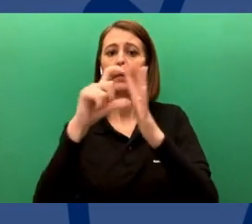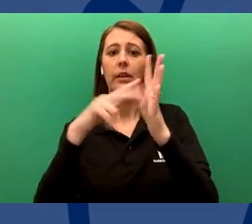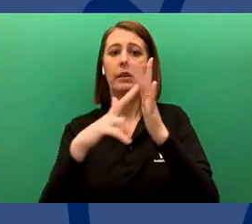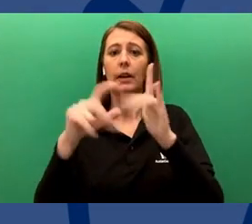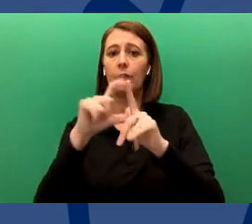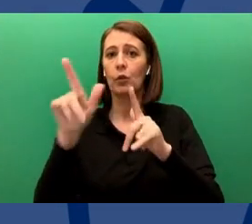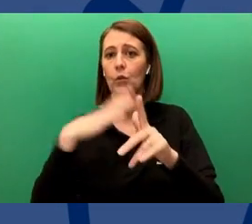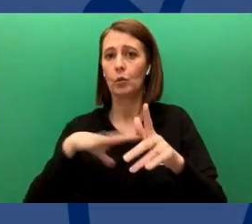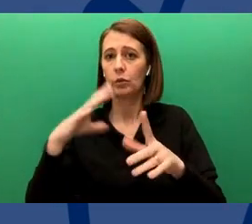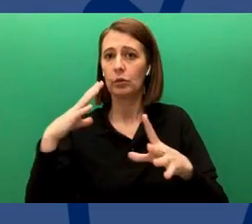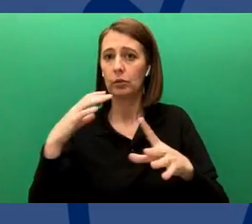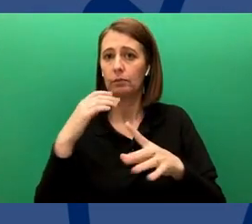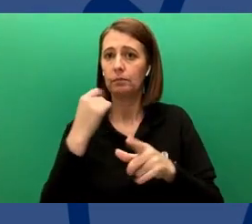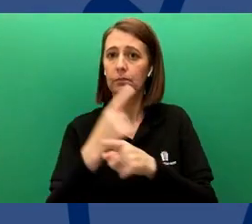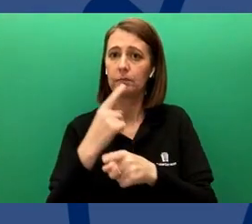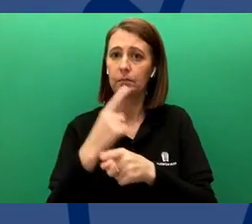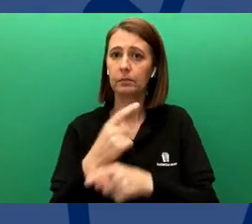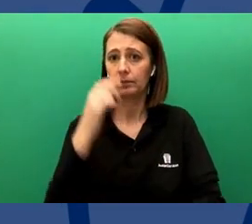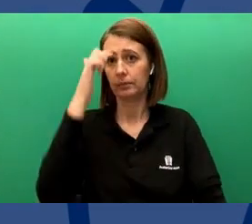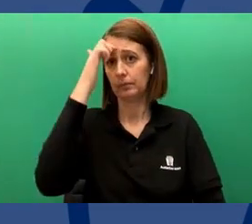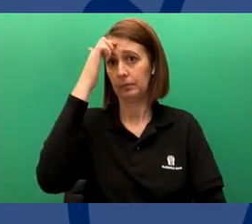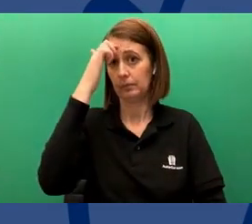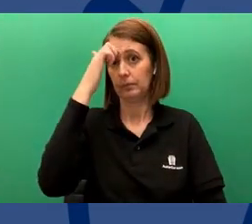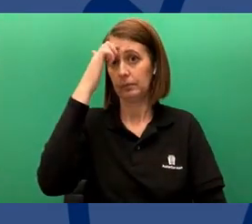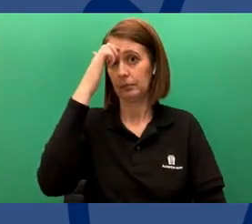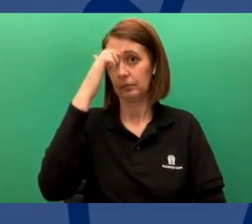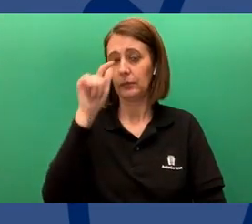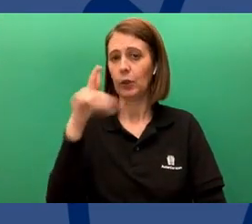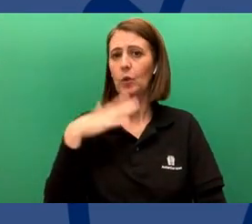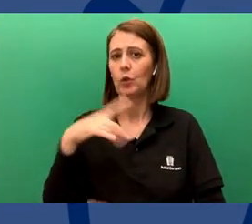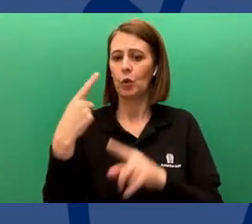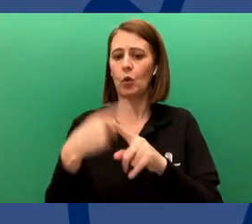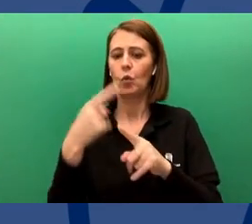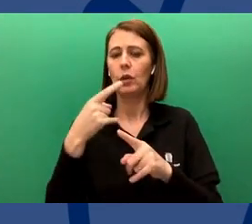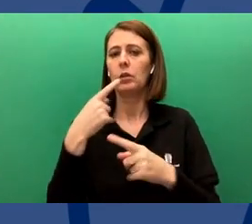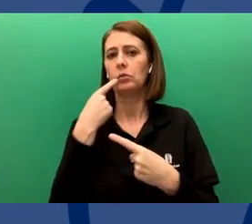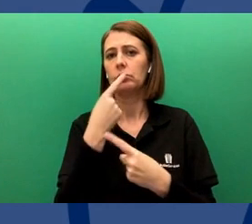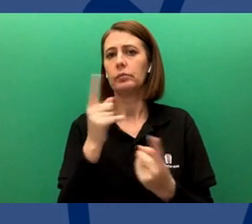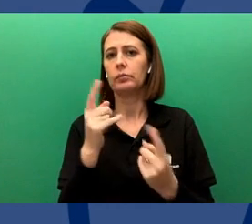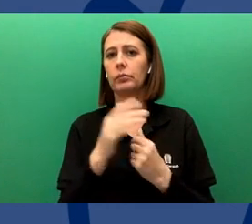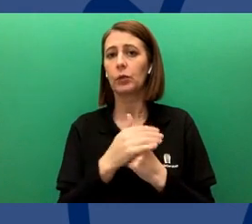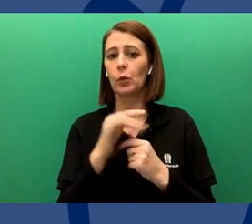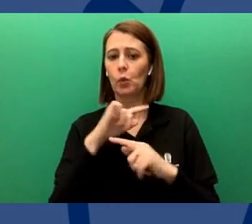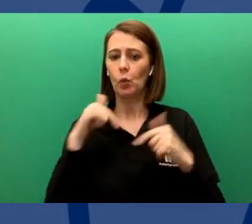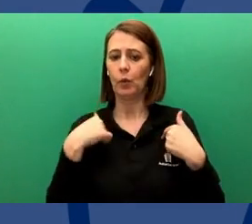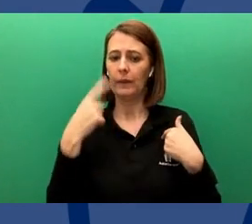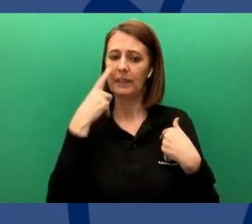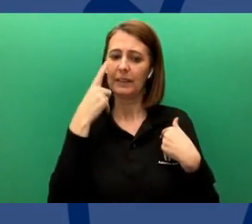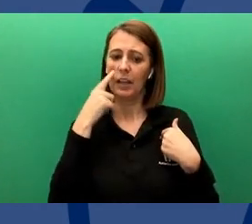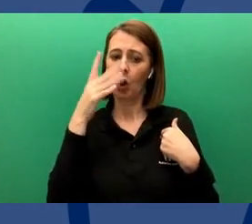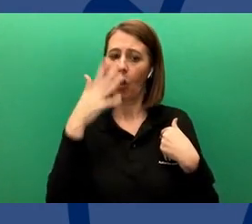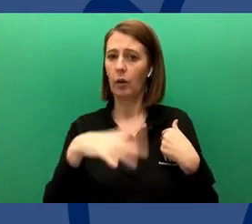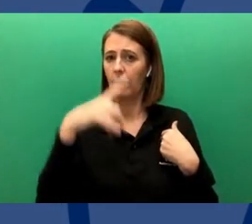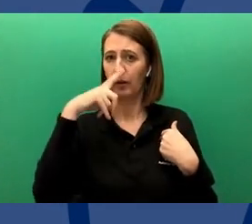I was just going to quickly mention we've seen a lot of people not putting the entry